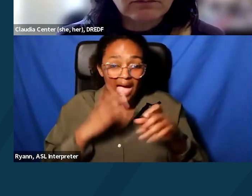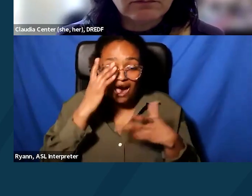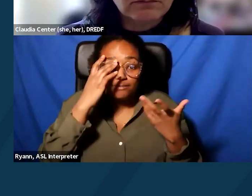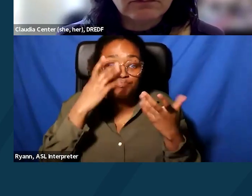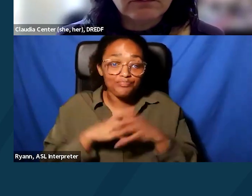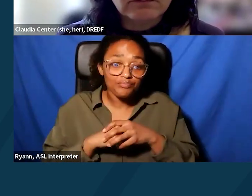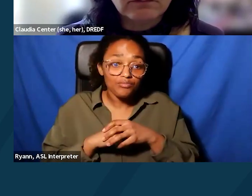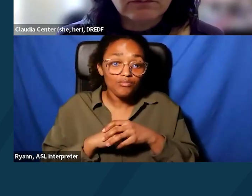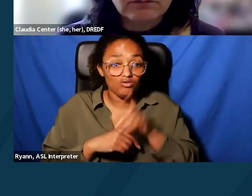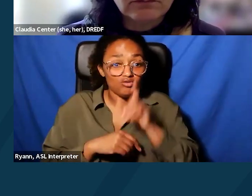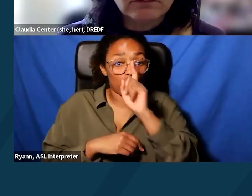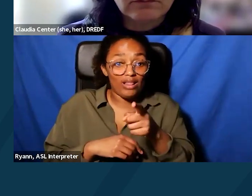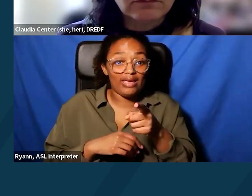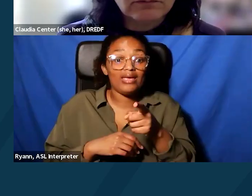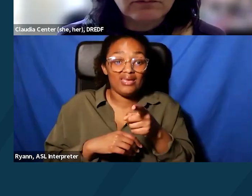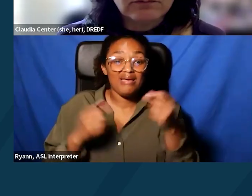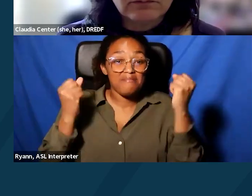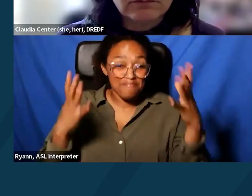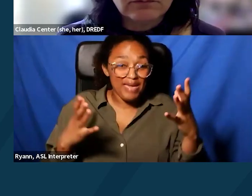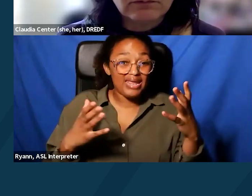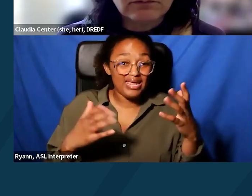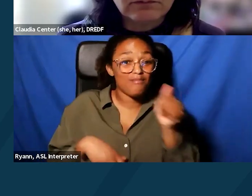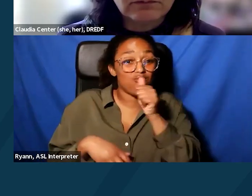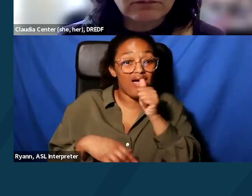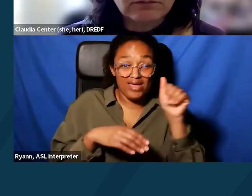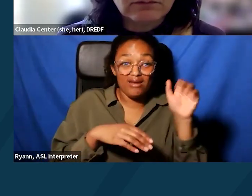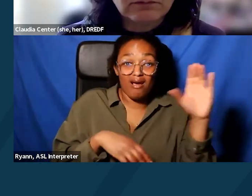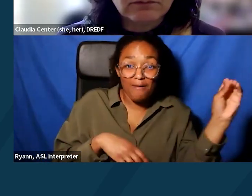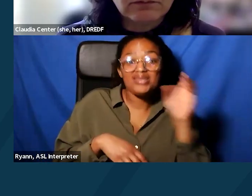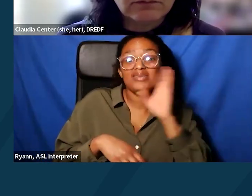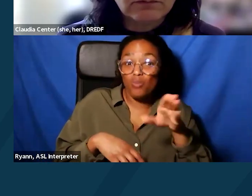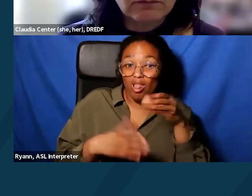to make a profit as an investment and their goal is to maximize profits and